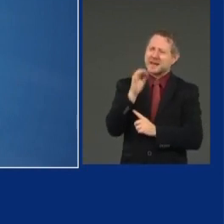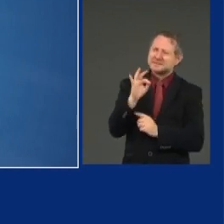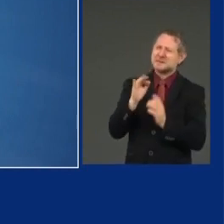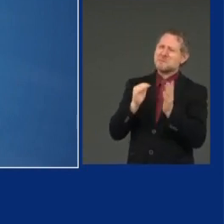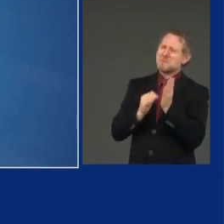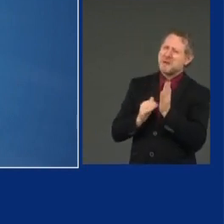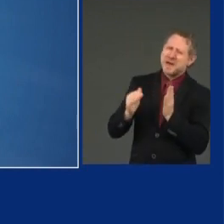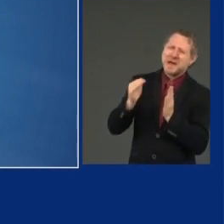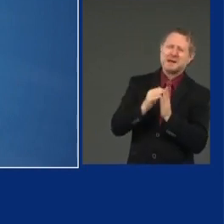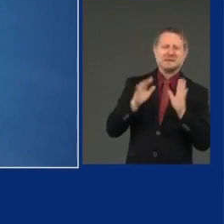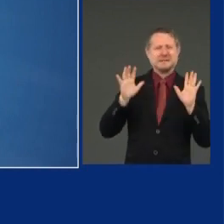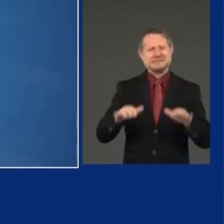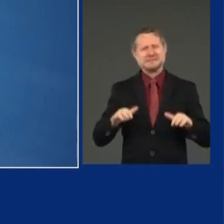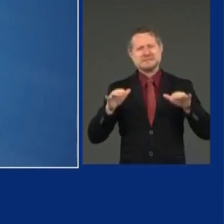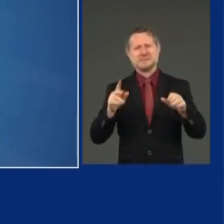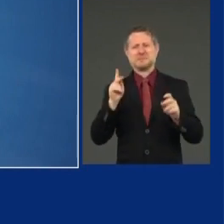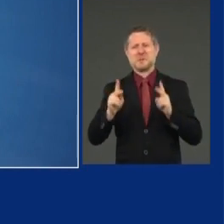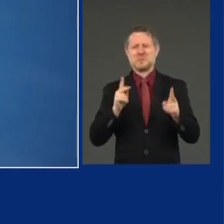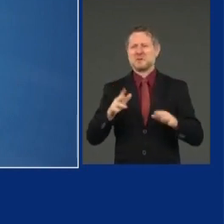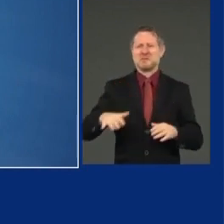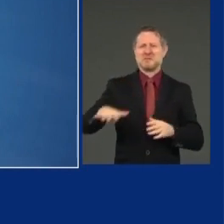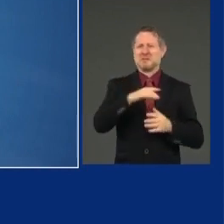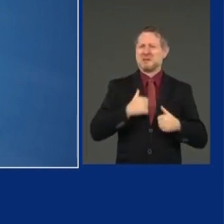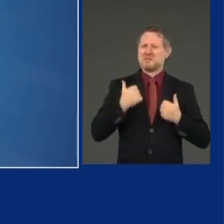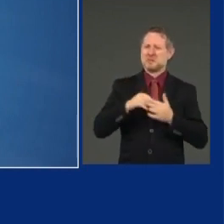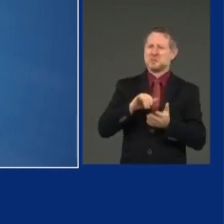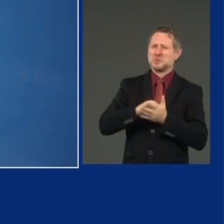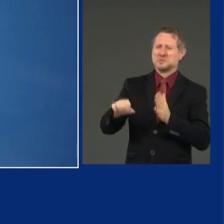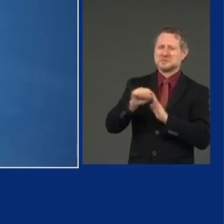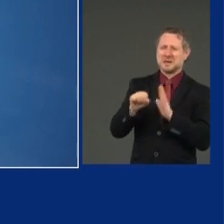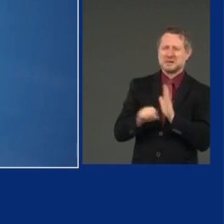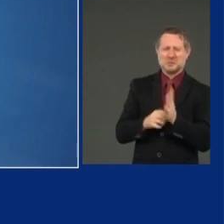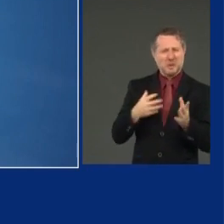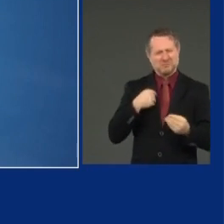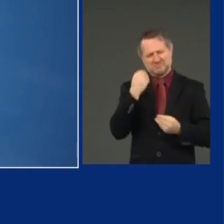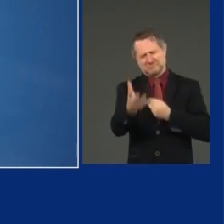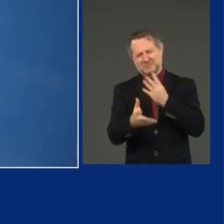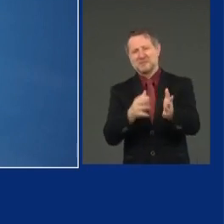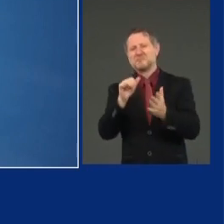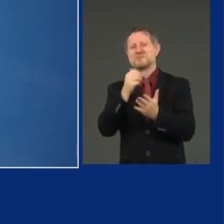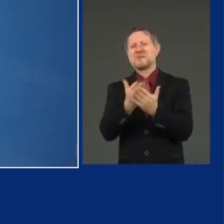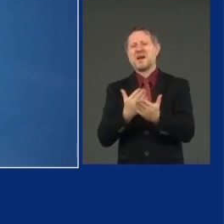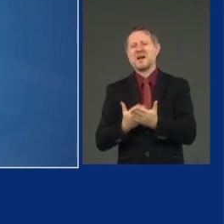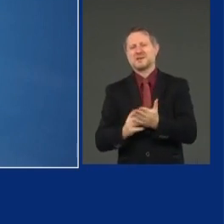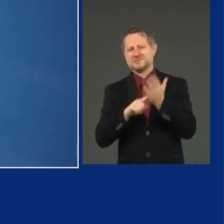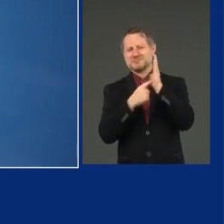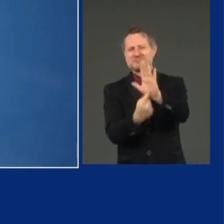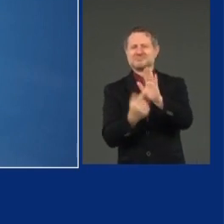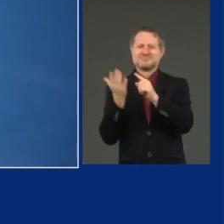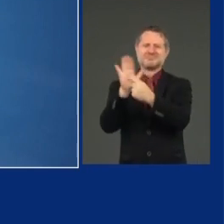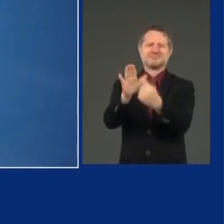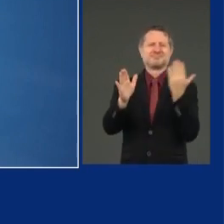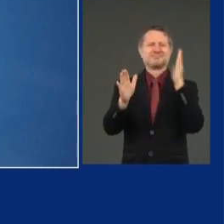AND IT CERTAINLY CAN'T MANDATE BEHAVIOR OF 19 MILLION PEOPLE.